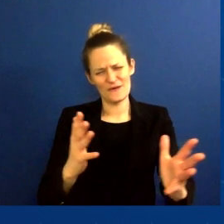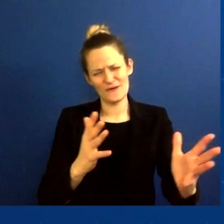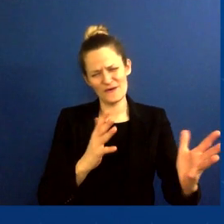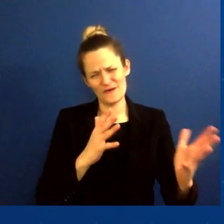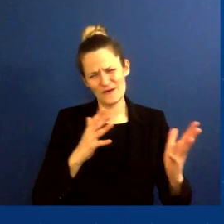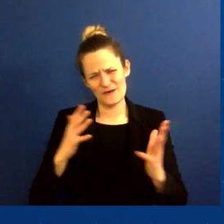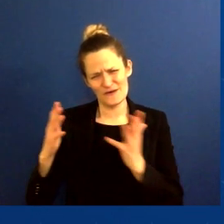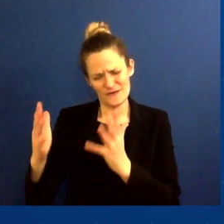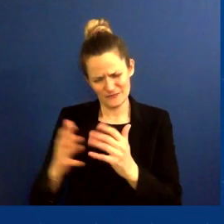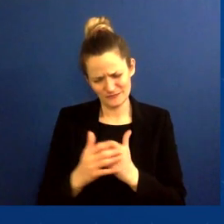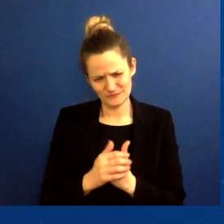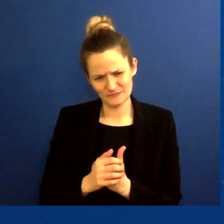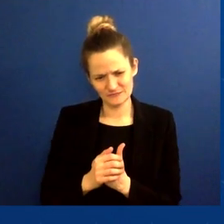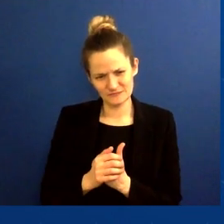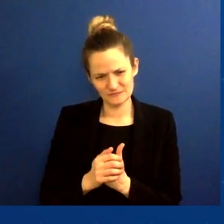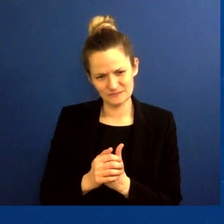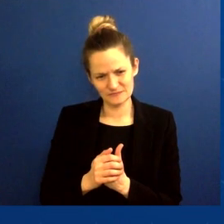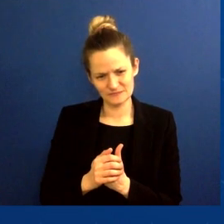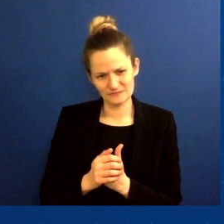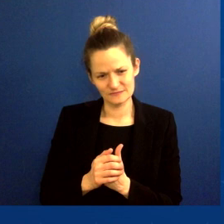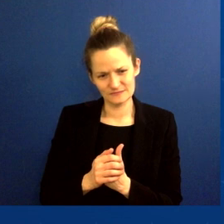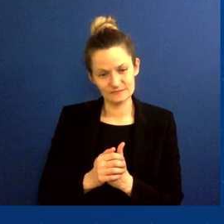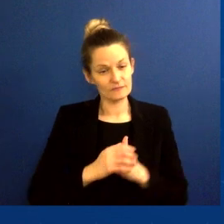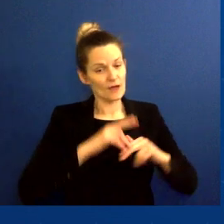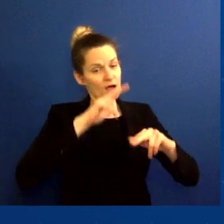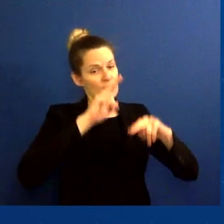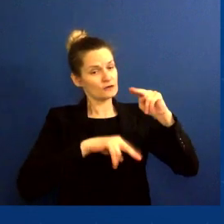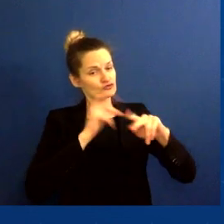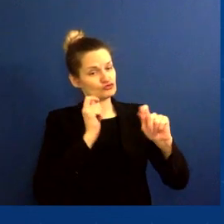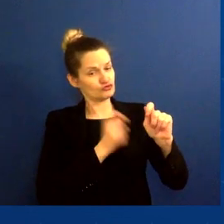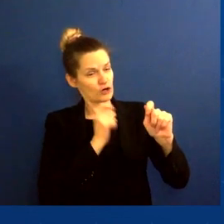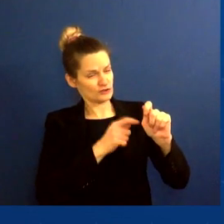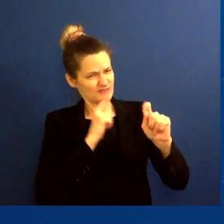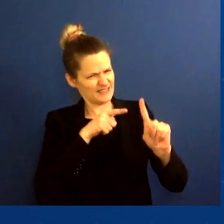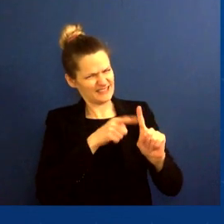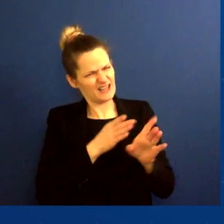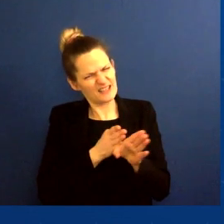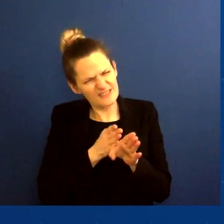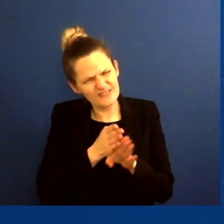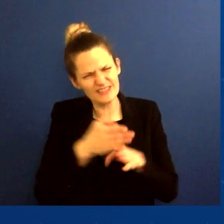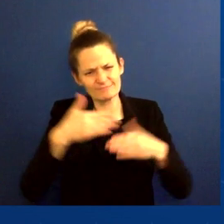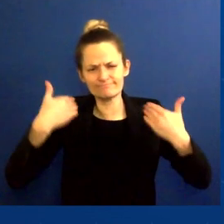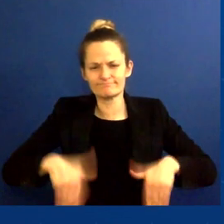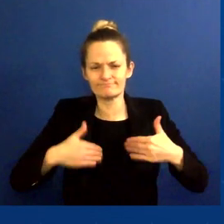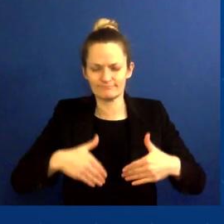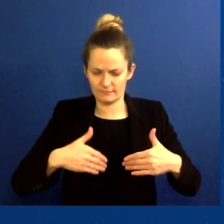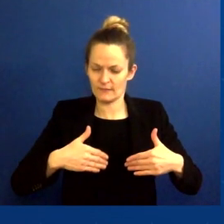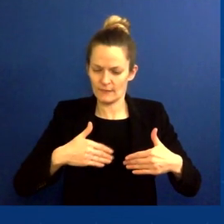Construction is a career that allows you to selfish rush. You don't have to hold back your personality.